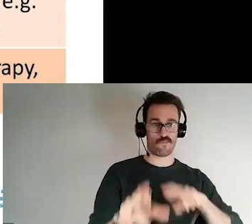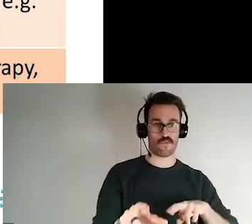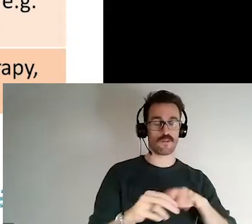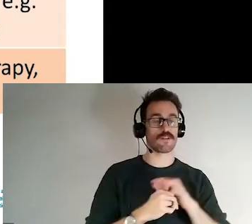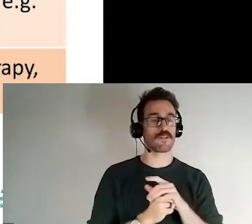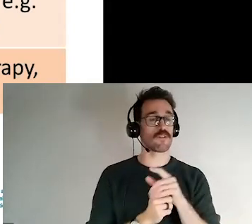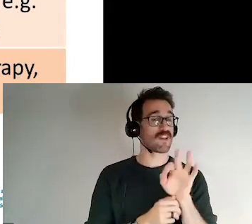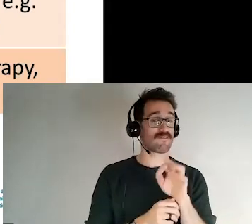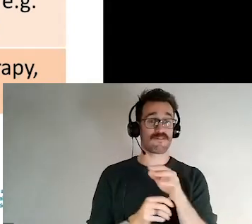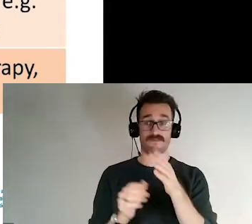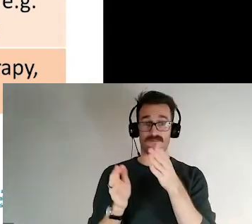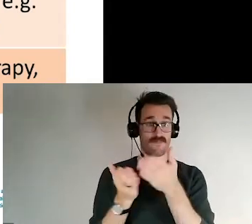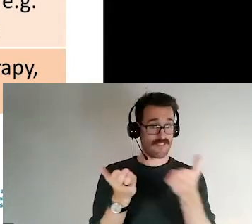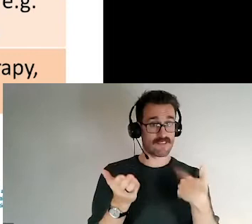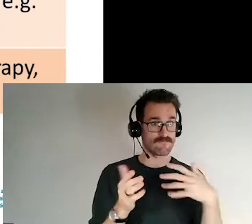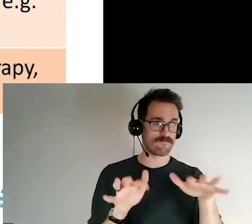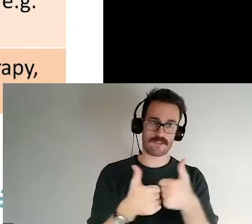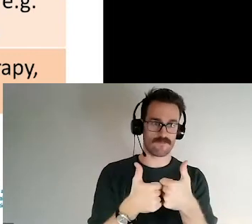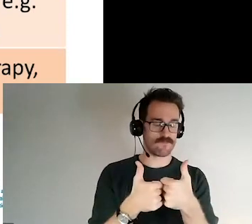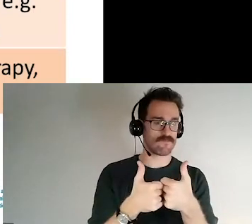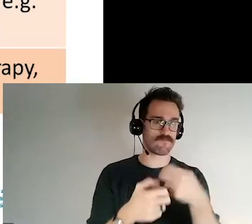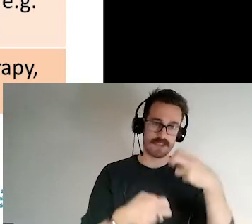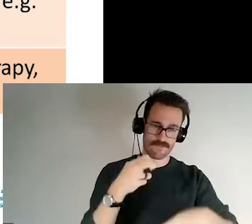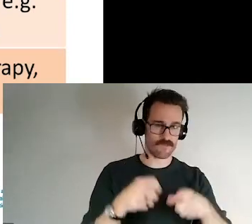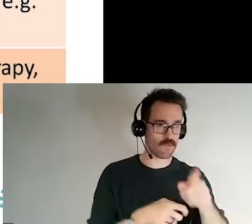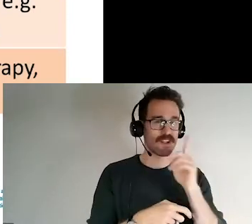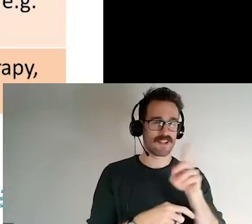and they link individuals to a wide range of supports and accommodations